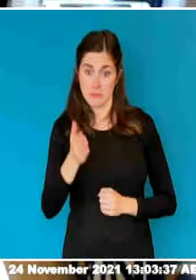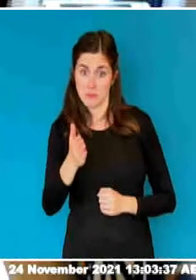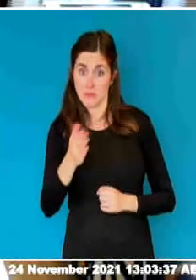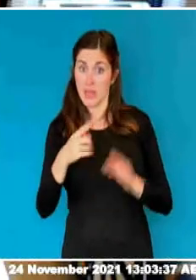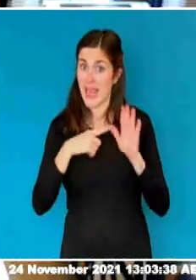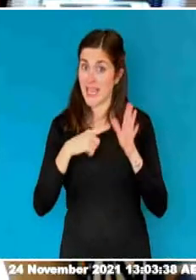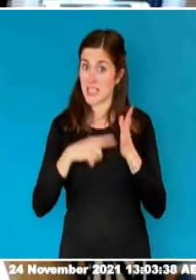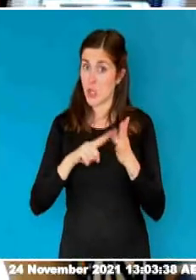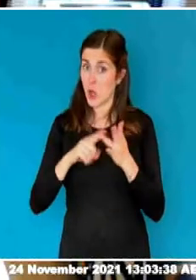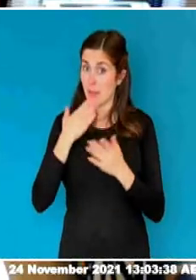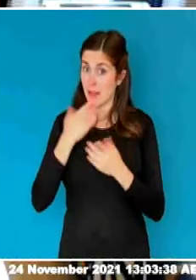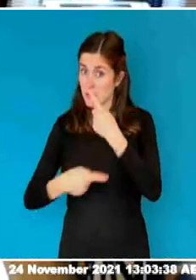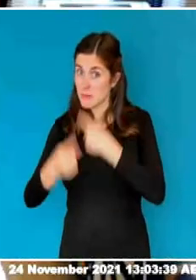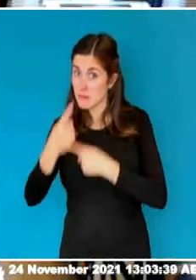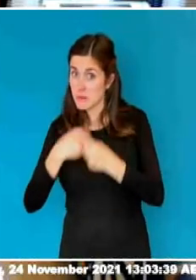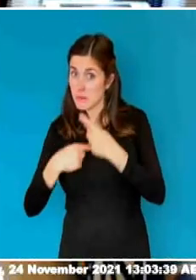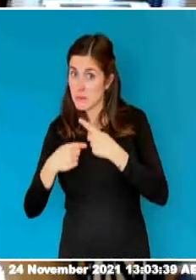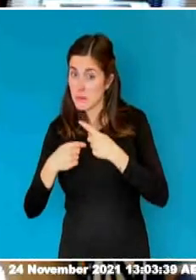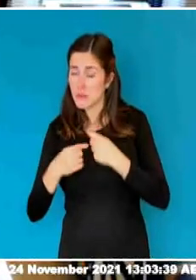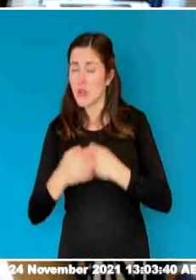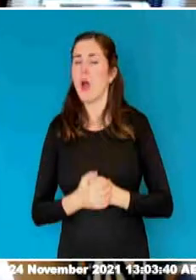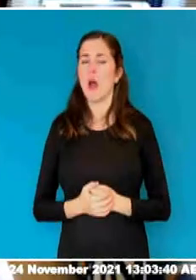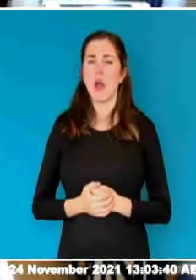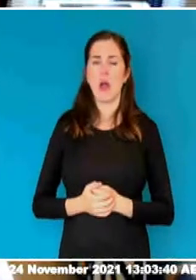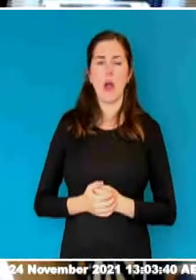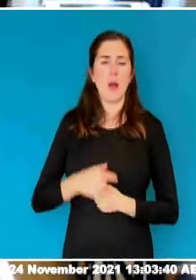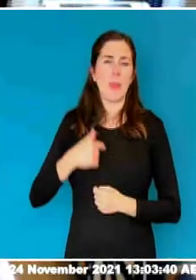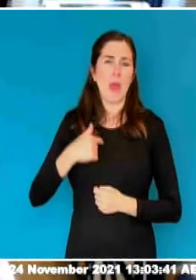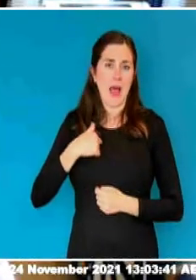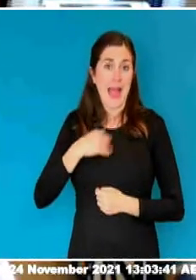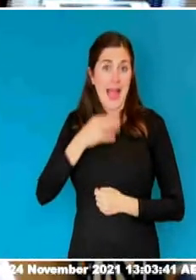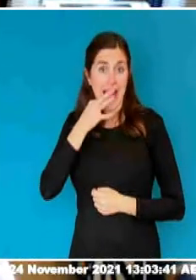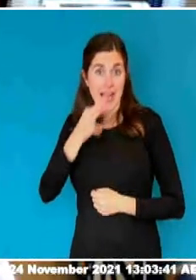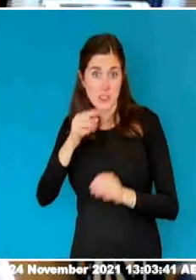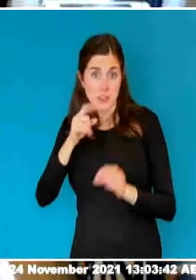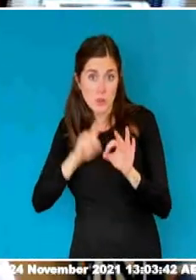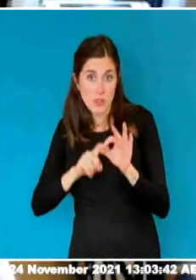The reason I'm asking is because I think it's a very important